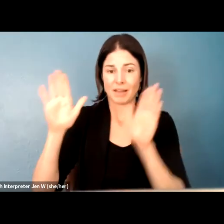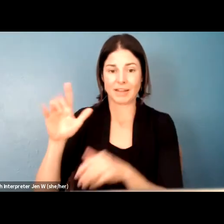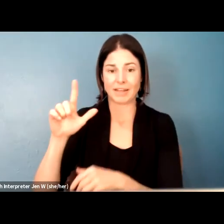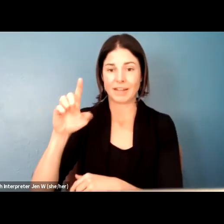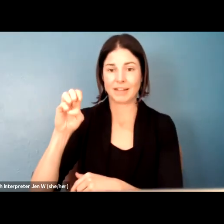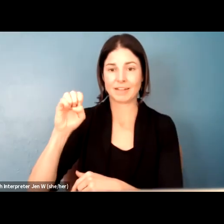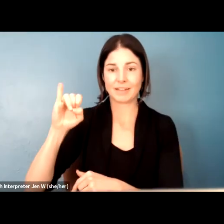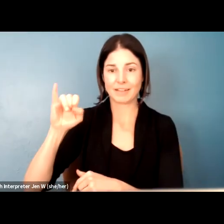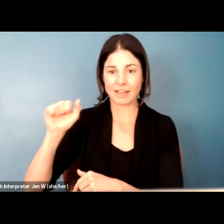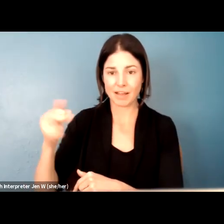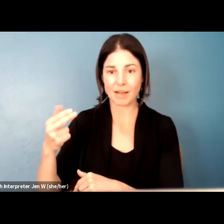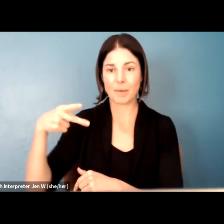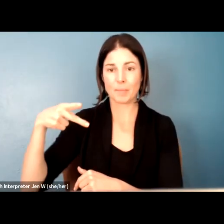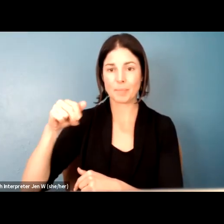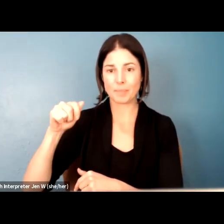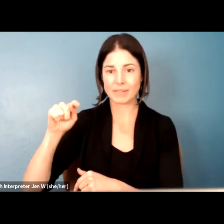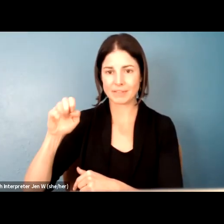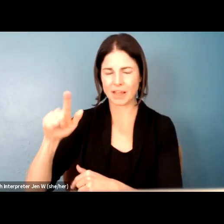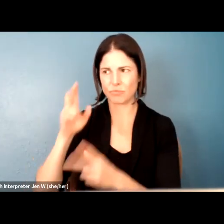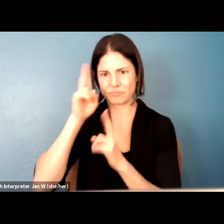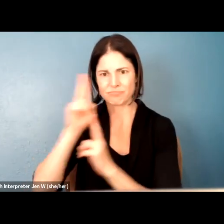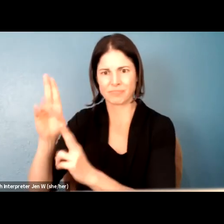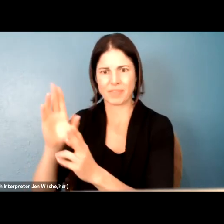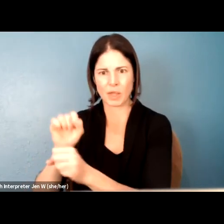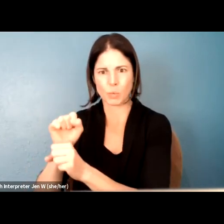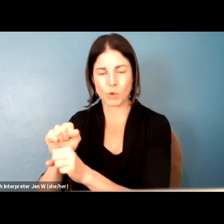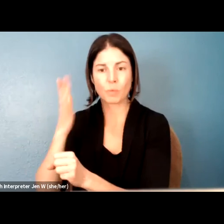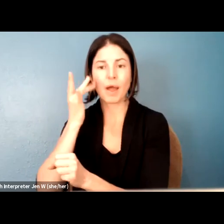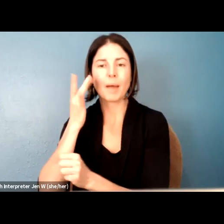because land is the central organizing feature in settler